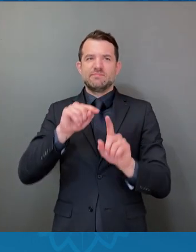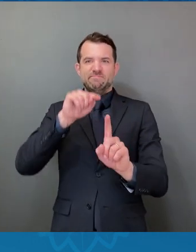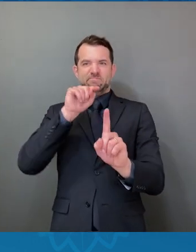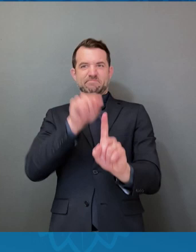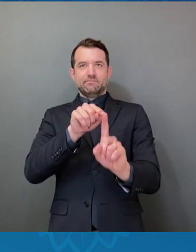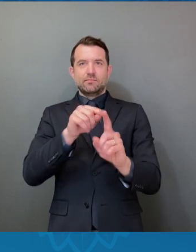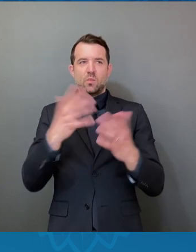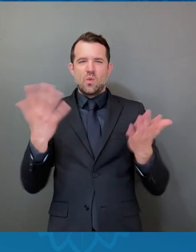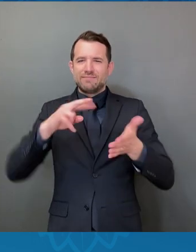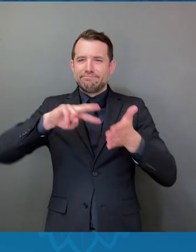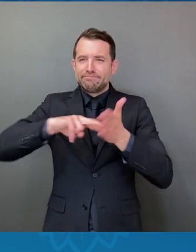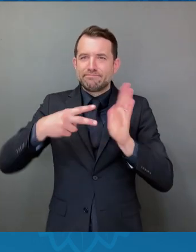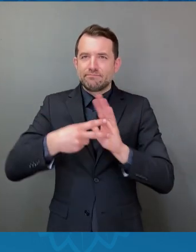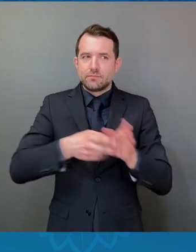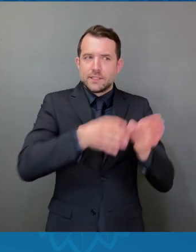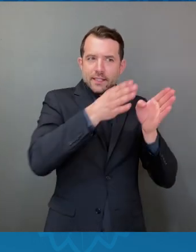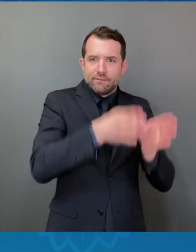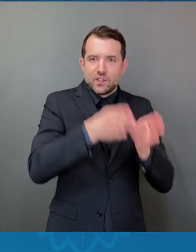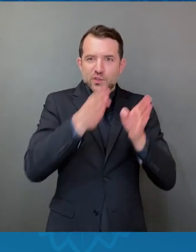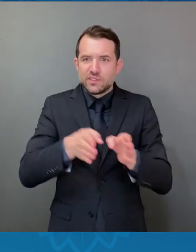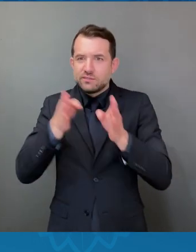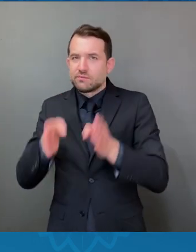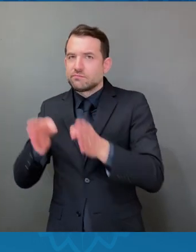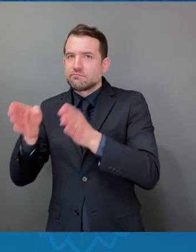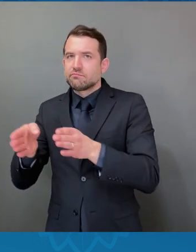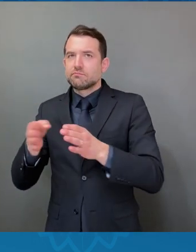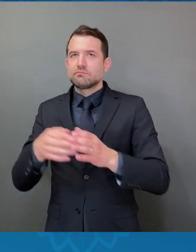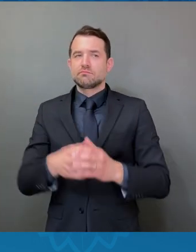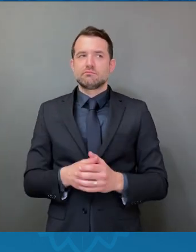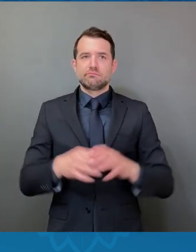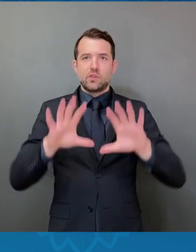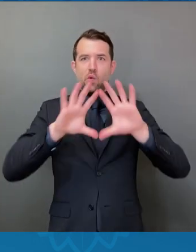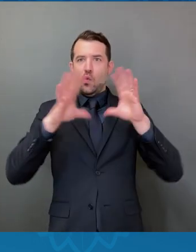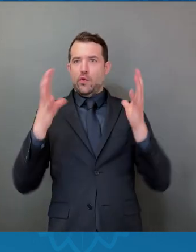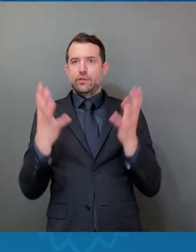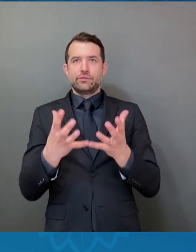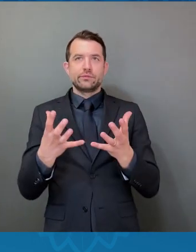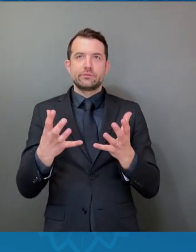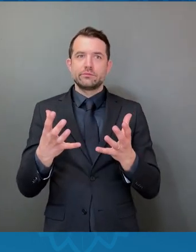what it means to society, what it means to our nation, and what it means to our standing in the world.